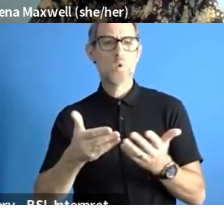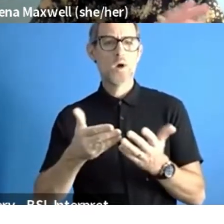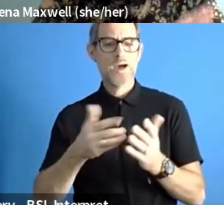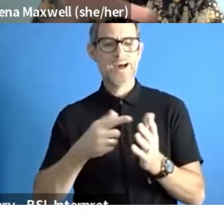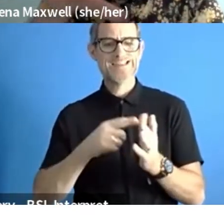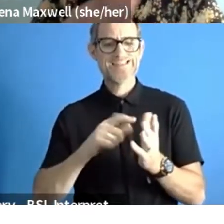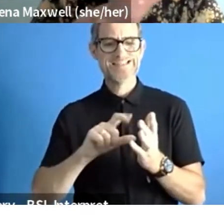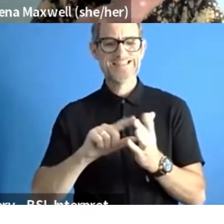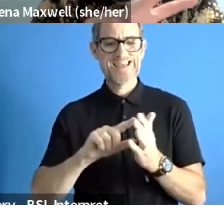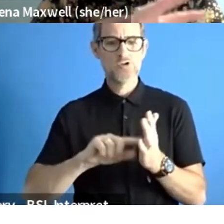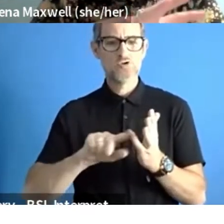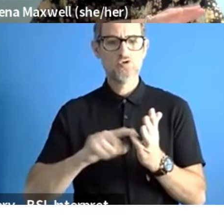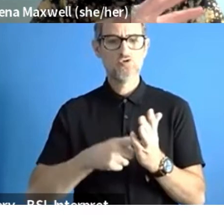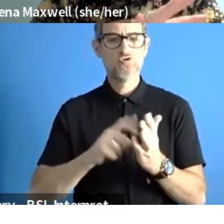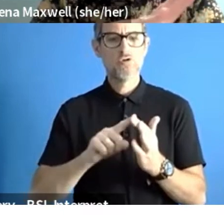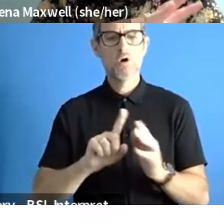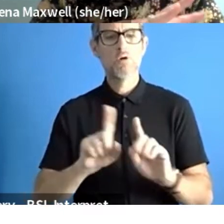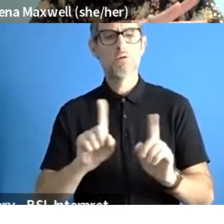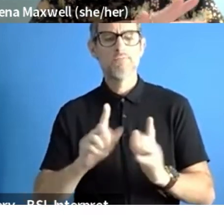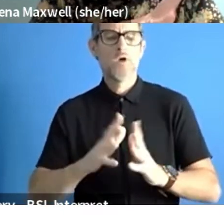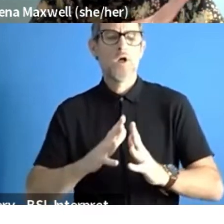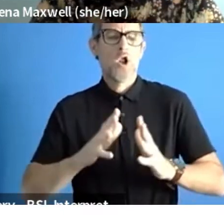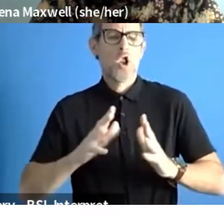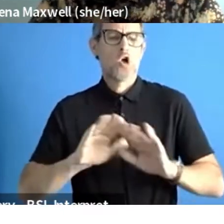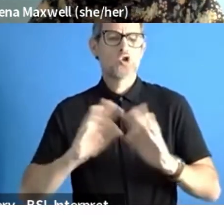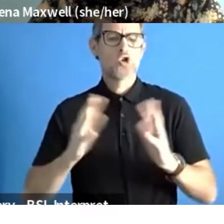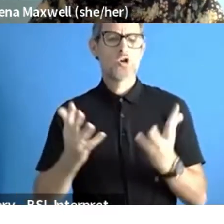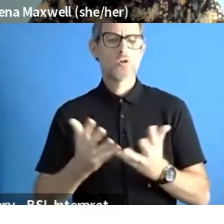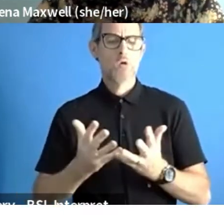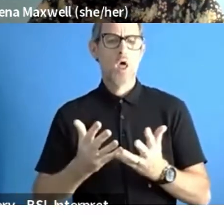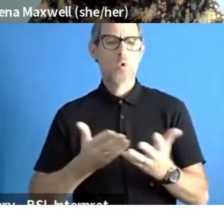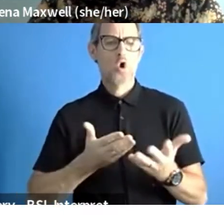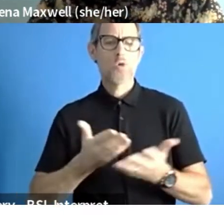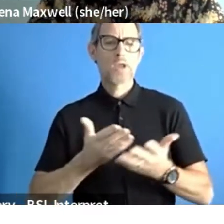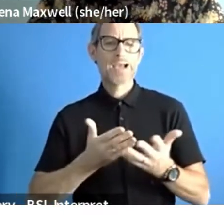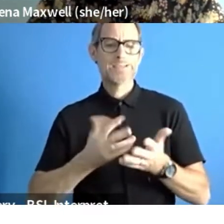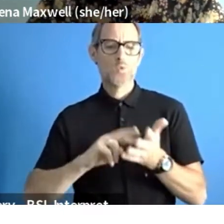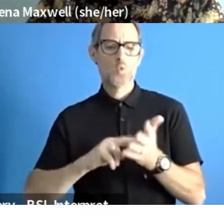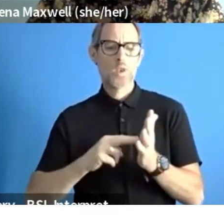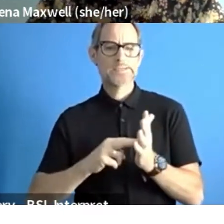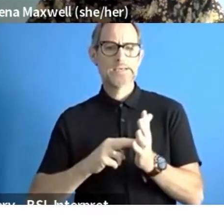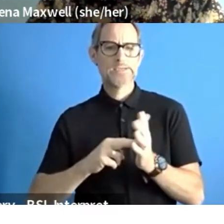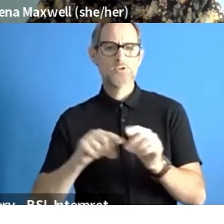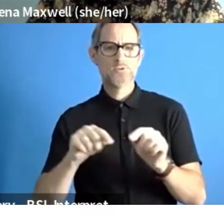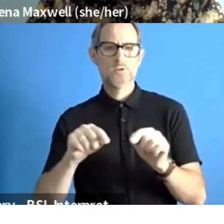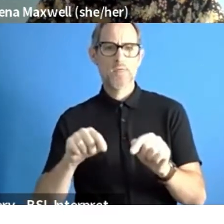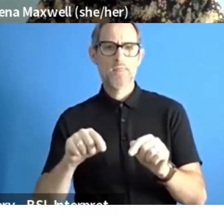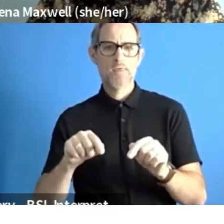I'm with Accenture, a large, global consulting organisation.